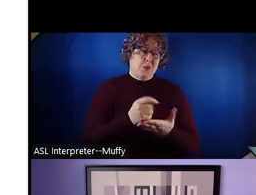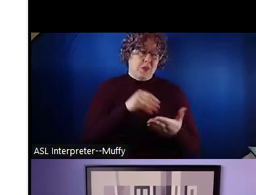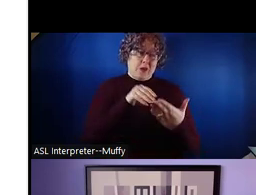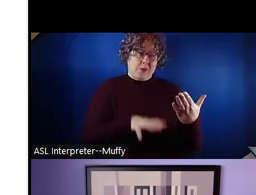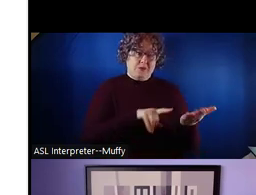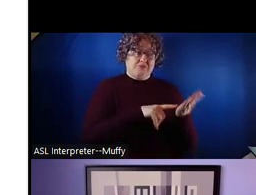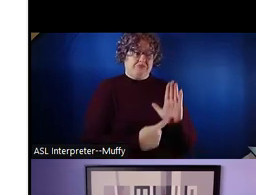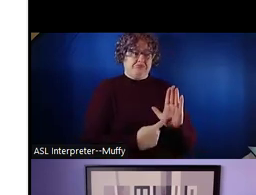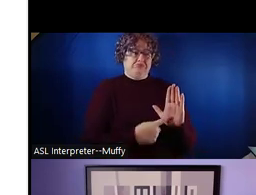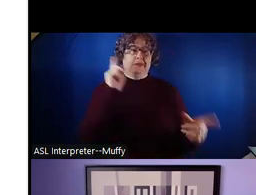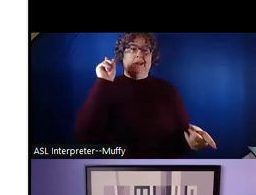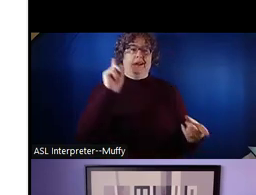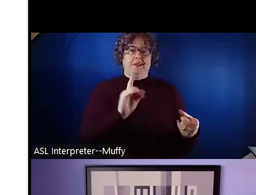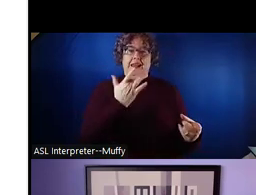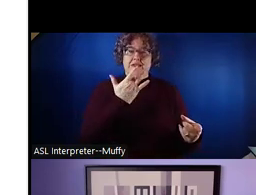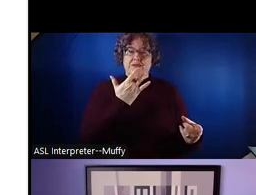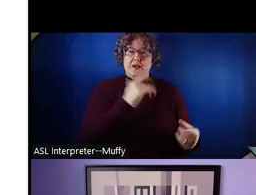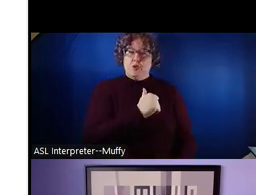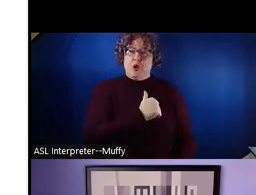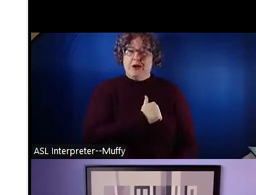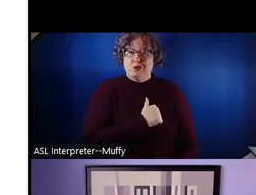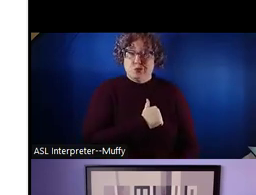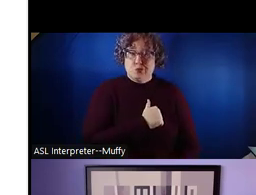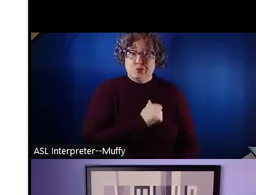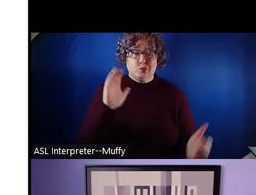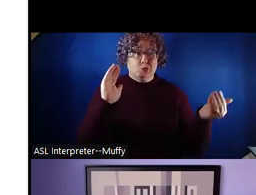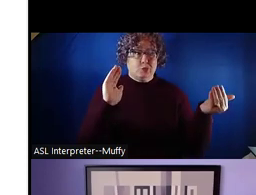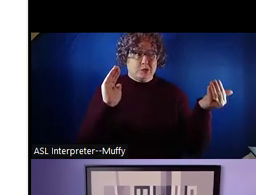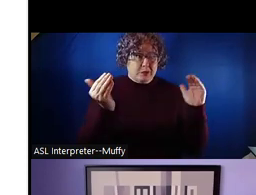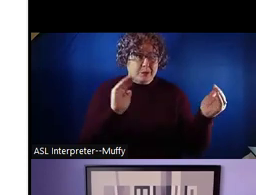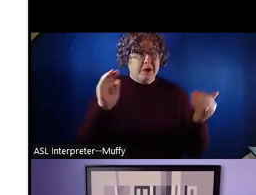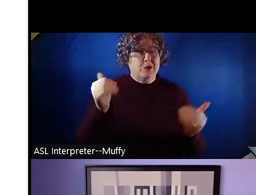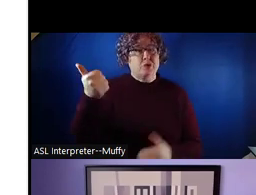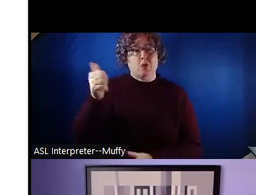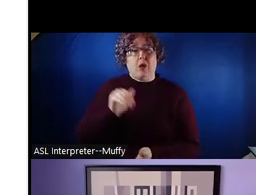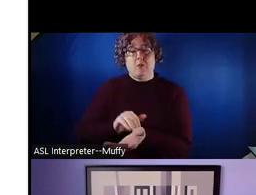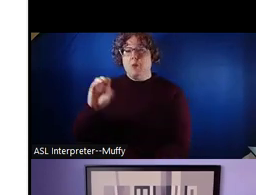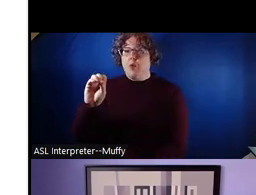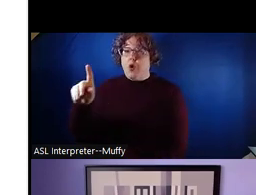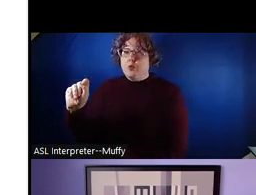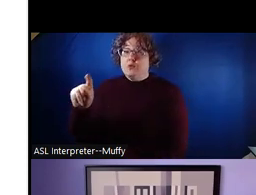to have less favorable attitudes compared to their counterparts in OT or occupational therapy.